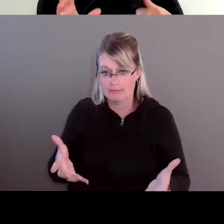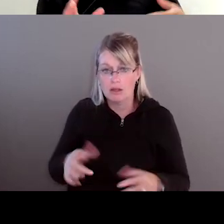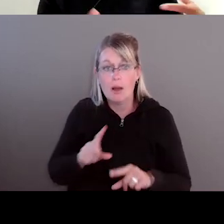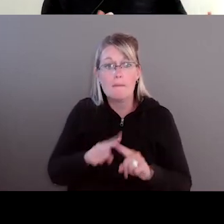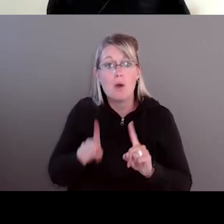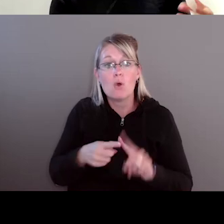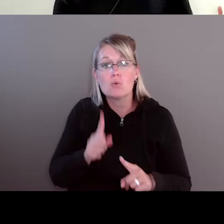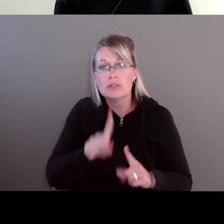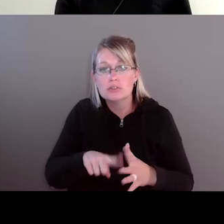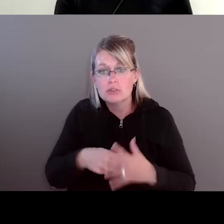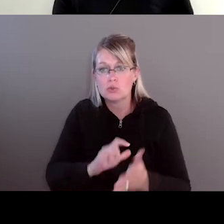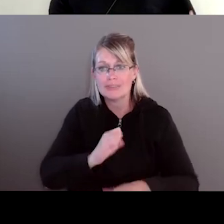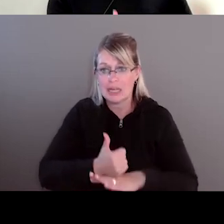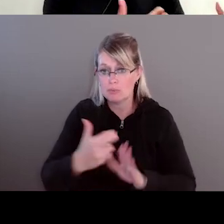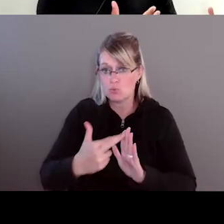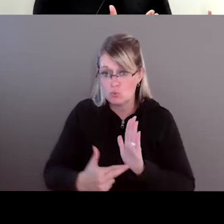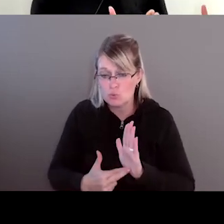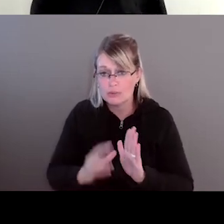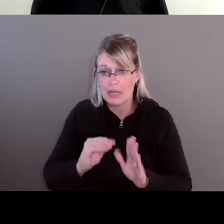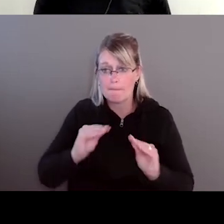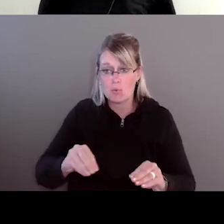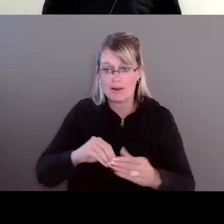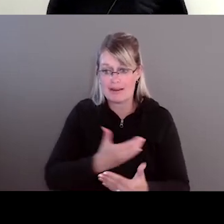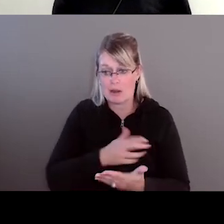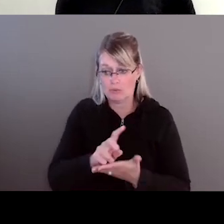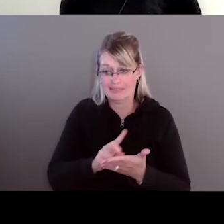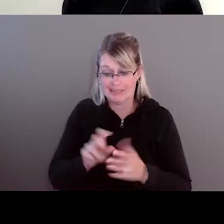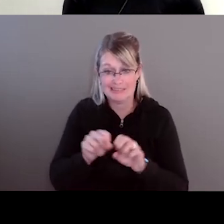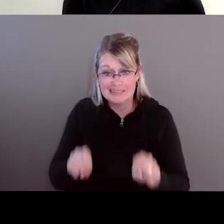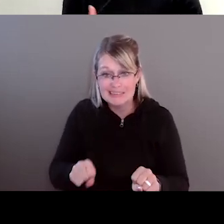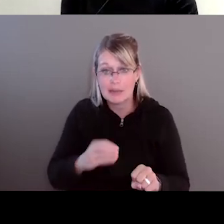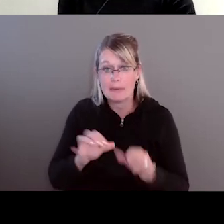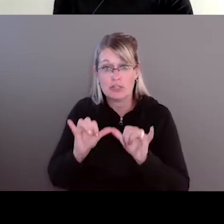to establish these rules and put them into our design system and our engineers and designers